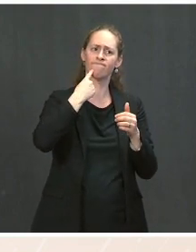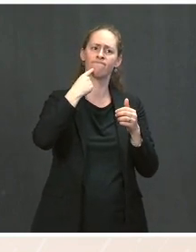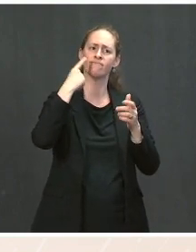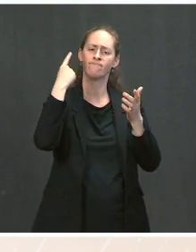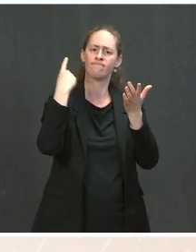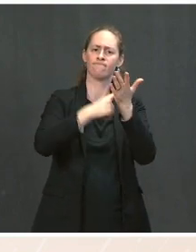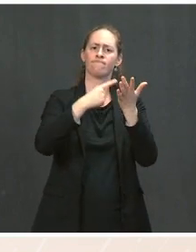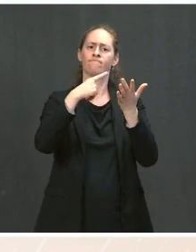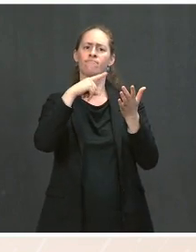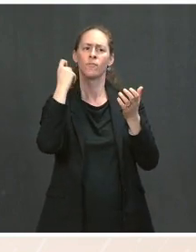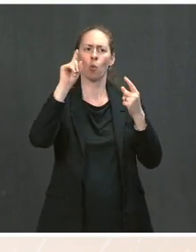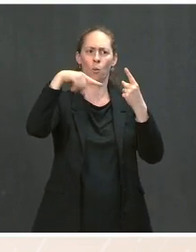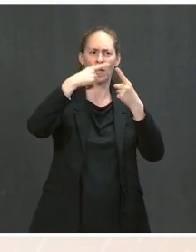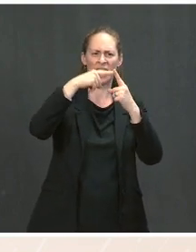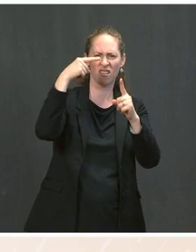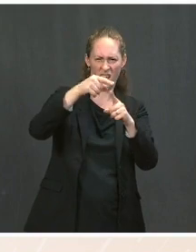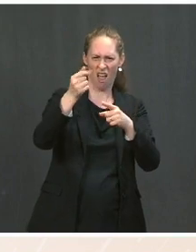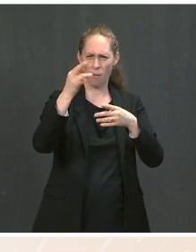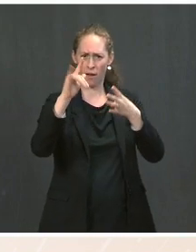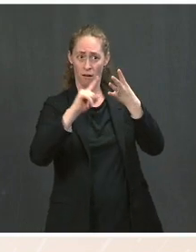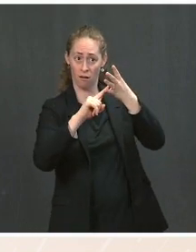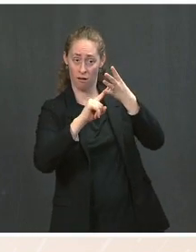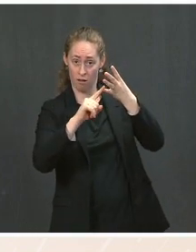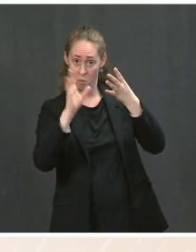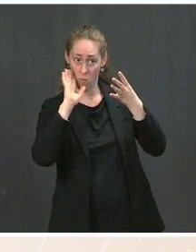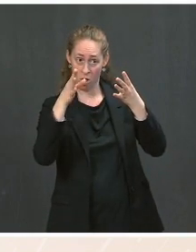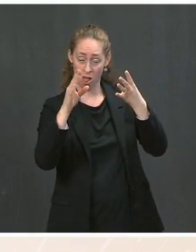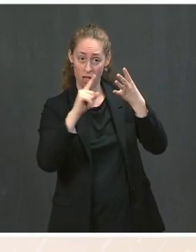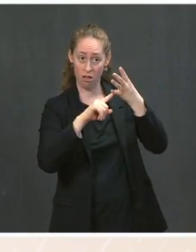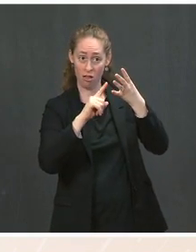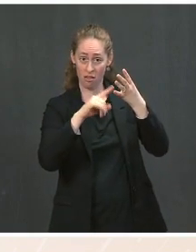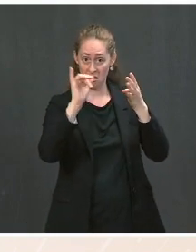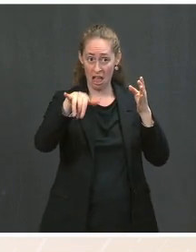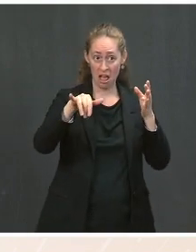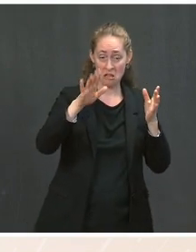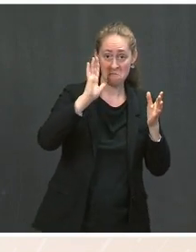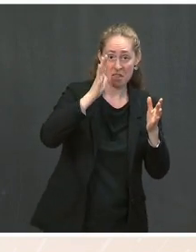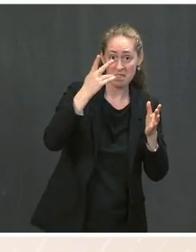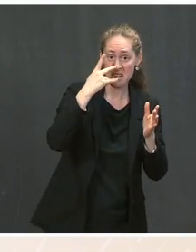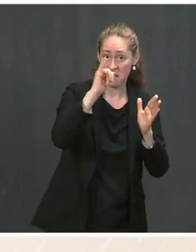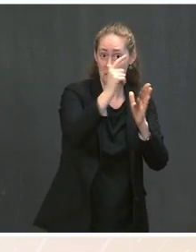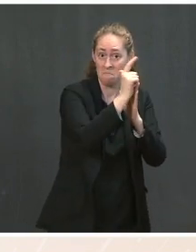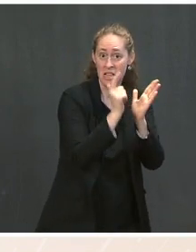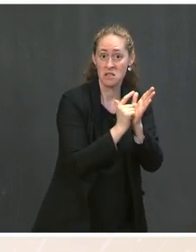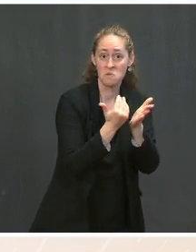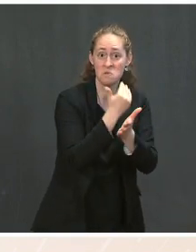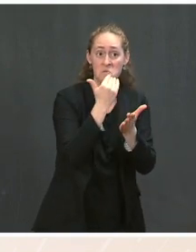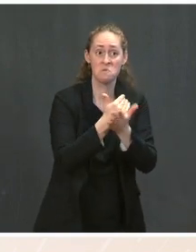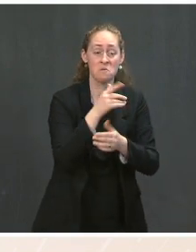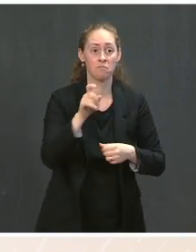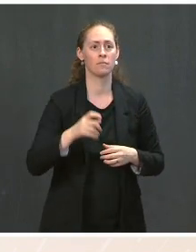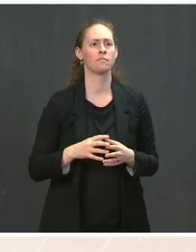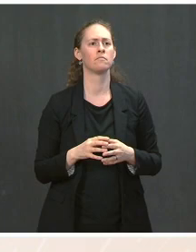and when you would expect to see it? Ms. Psaki: I expect -- for those of you who are excited about climate, we will have a lot more to say next week.